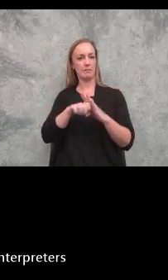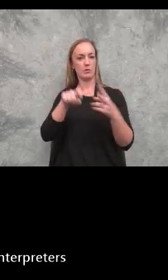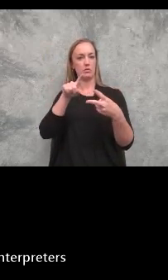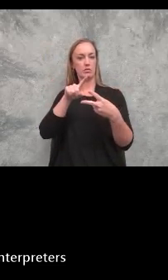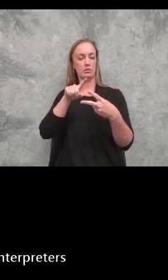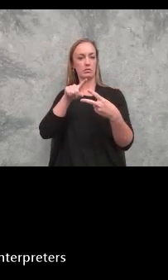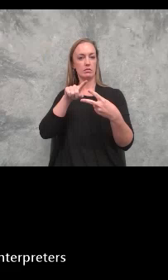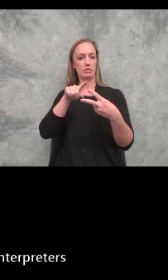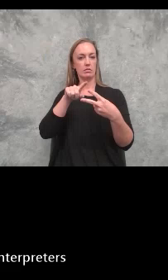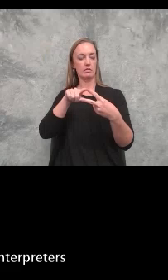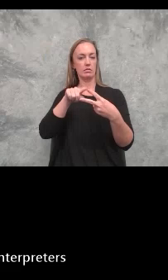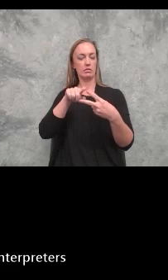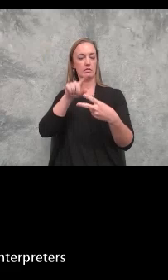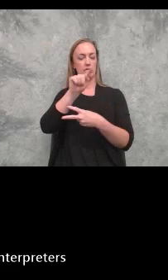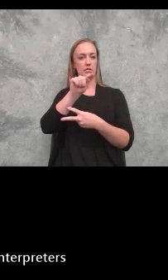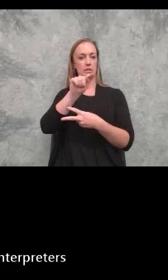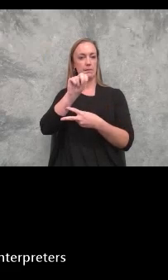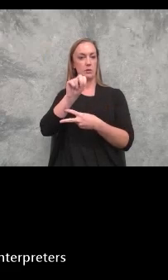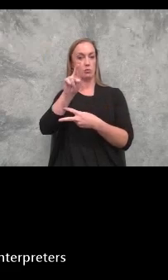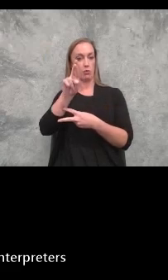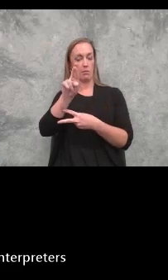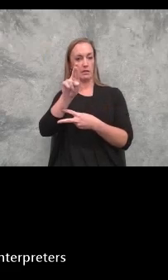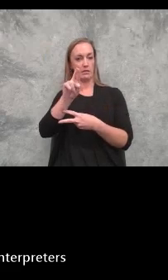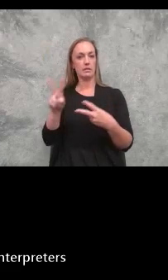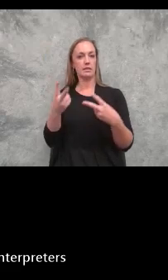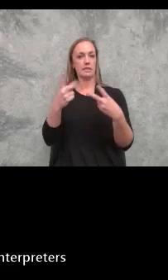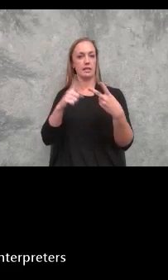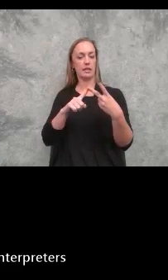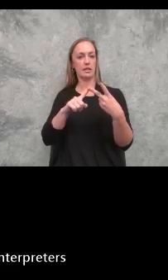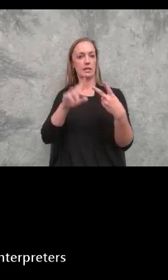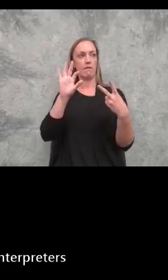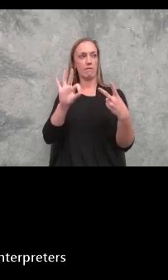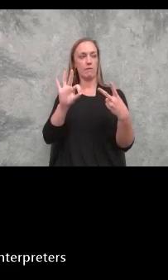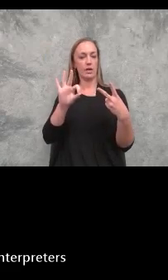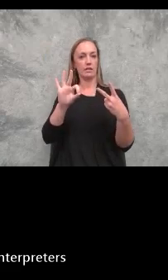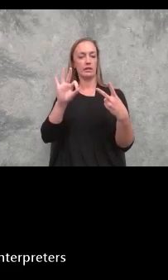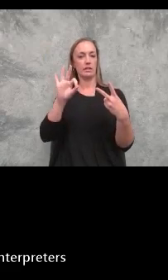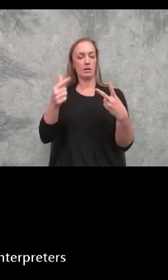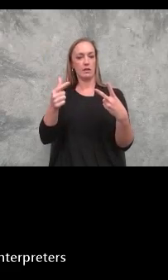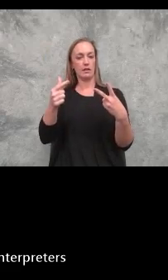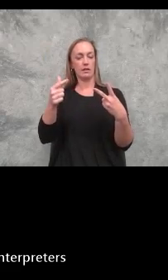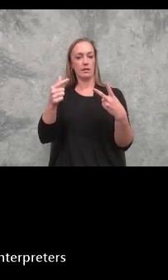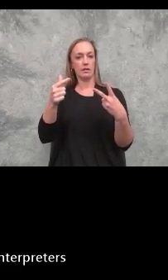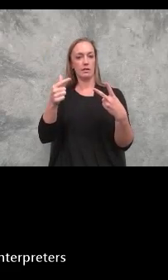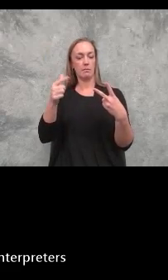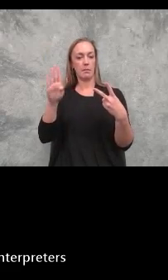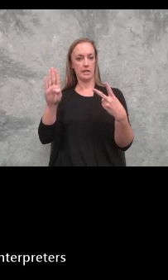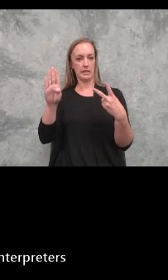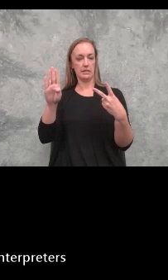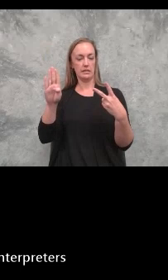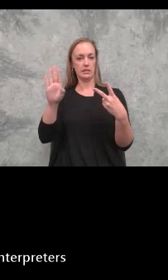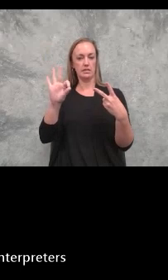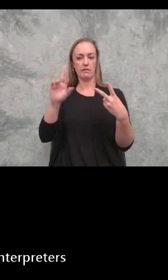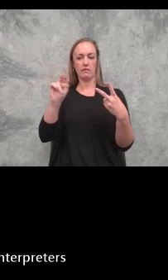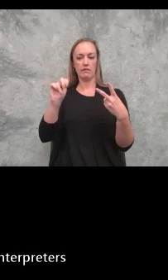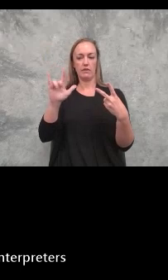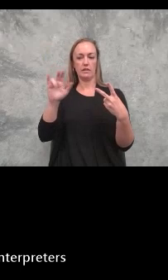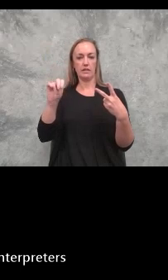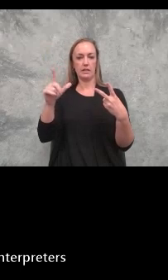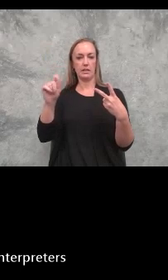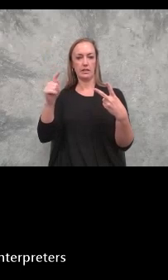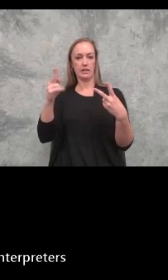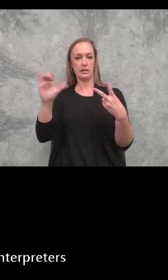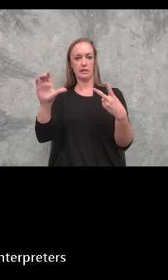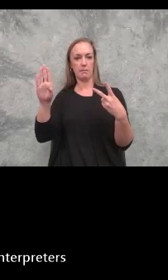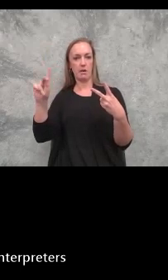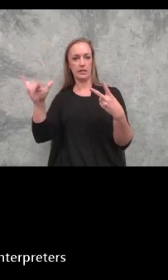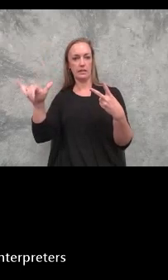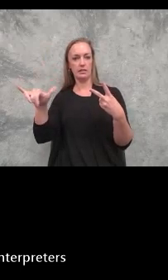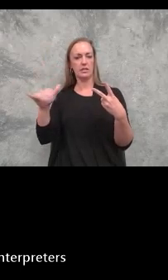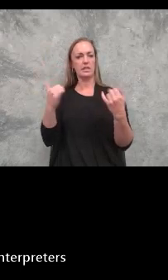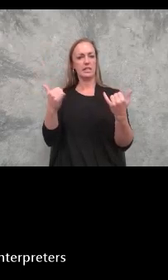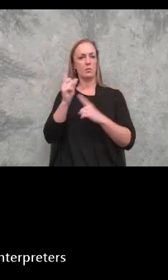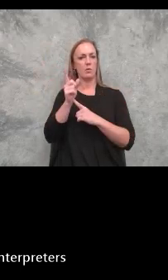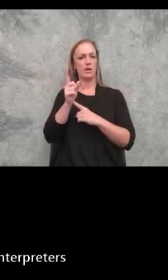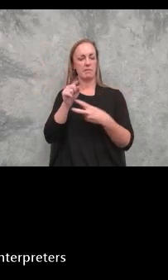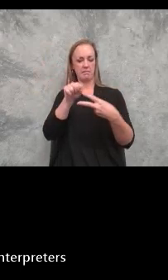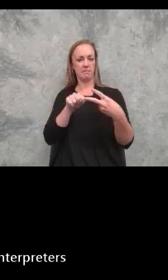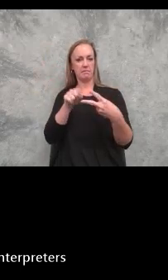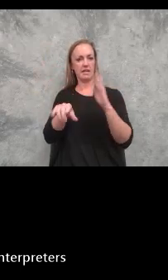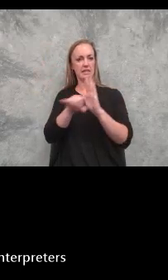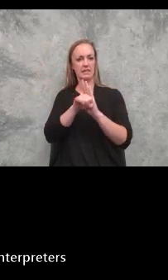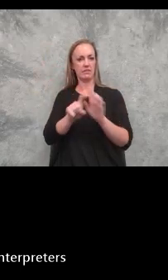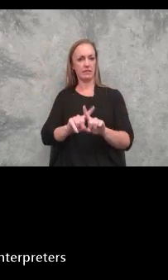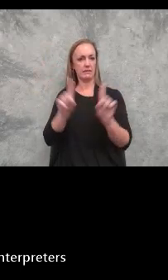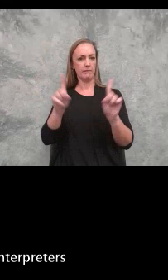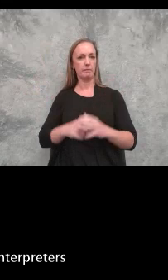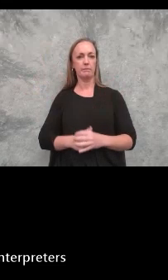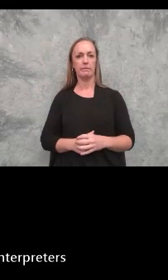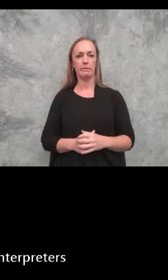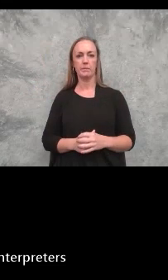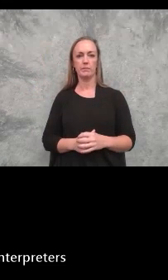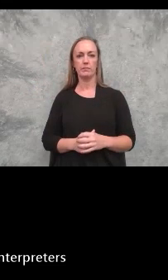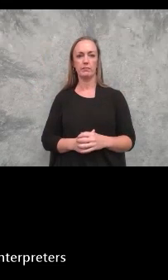Roman while the second is Franklin gothic body. Take a moment to try to identify the difference.